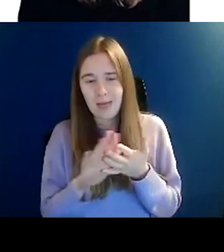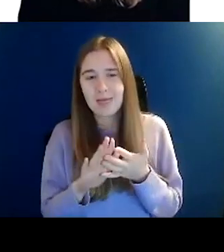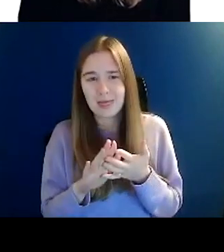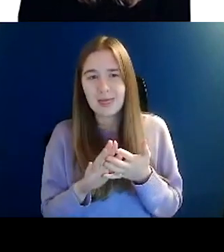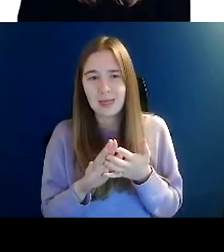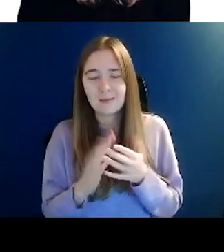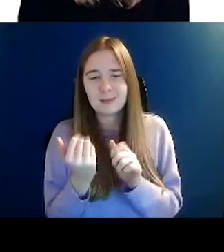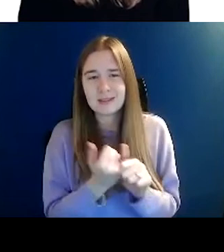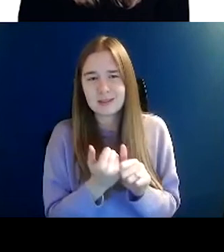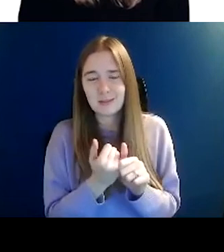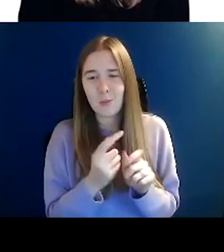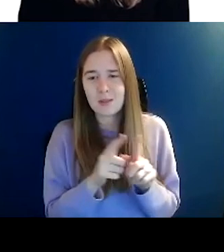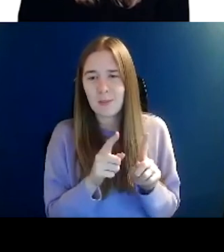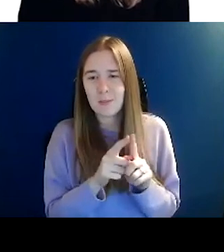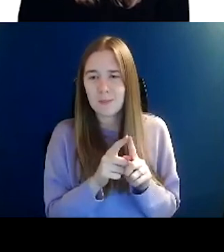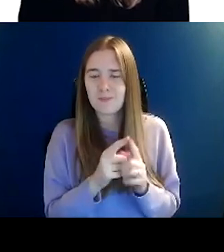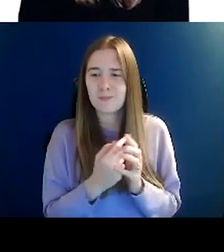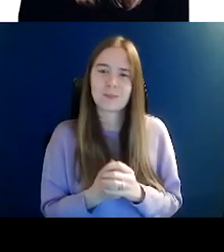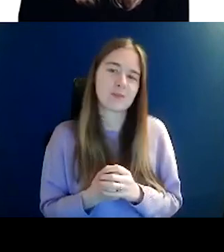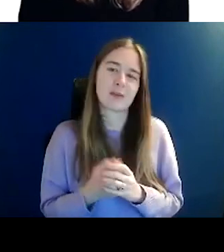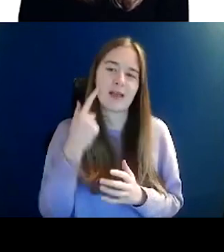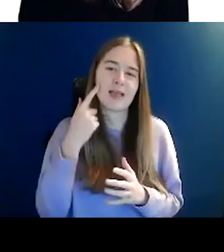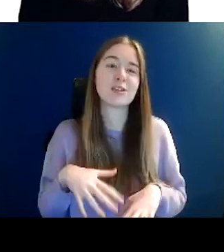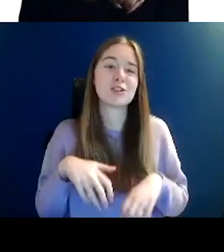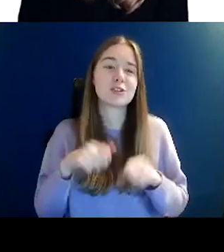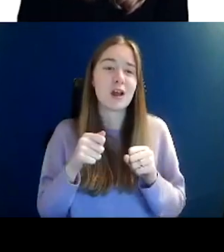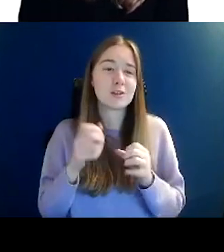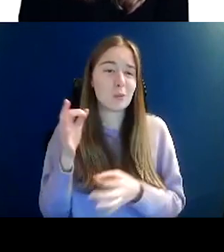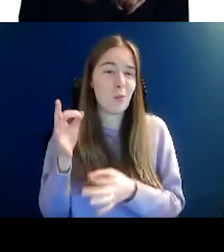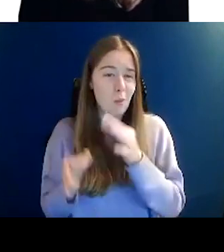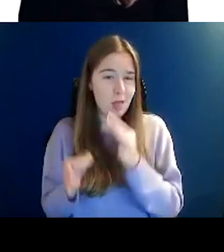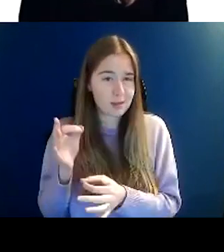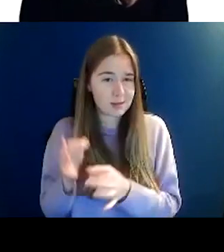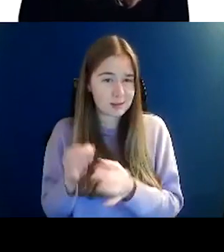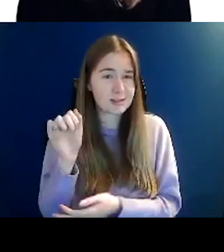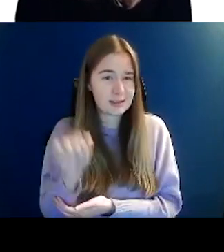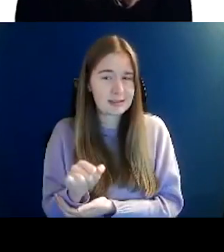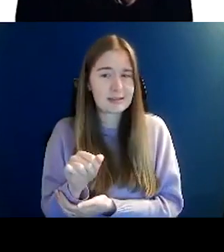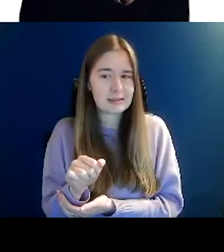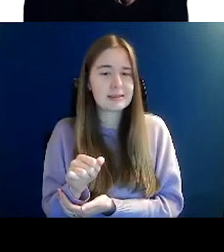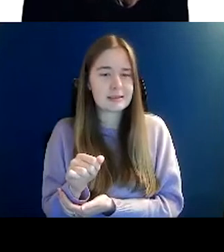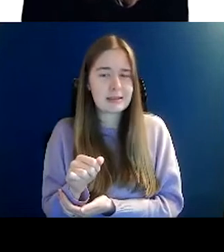I think it starts with politics as well, and I think there needs to be,